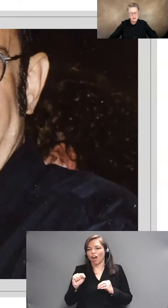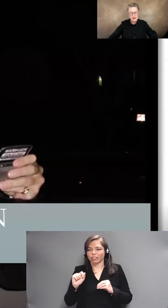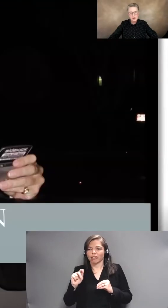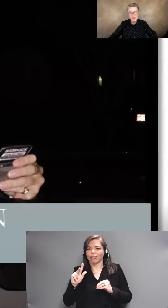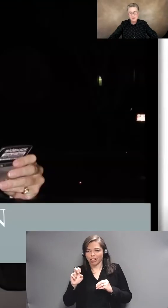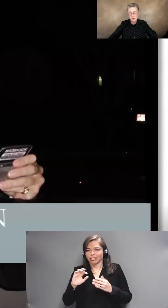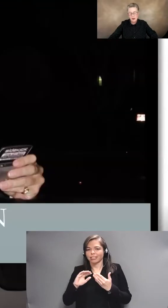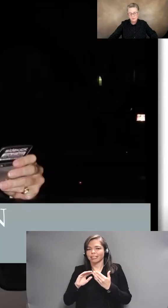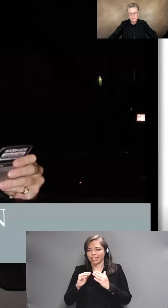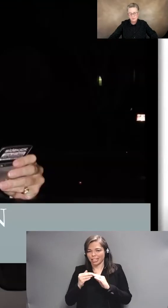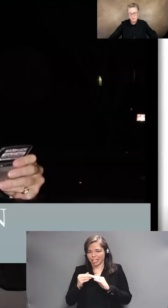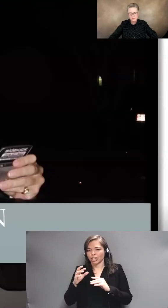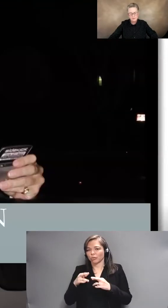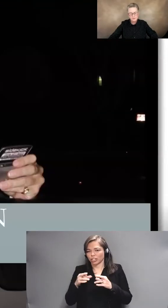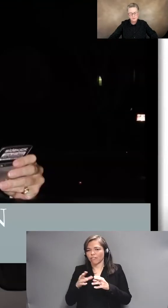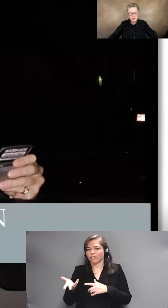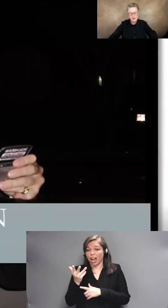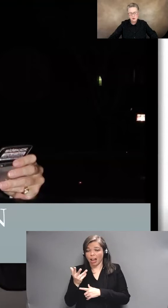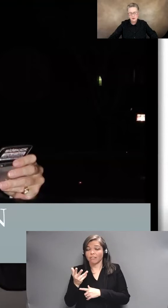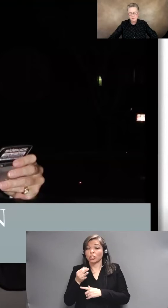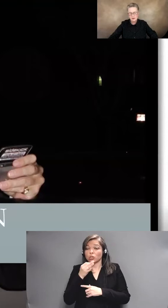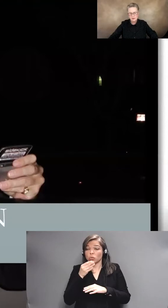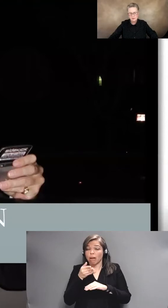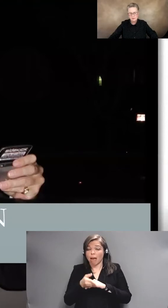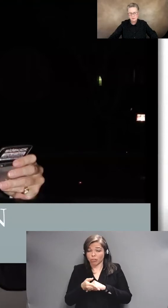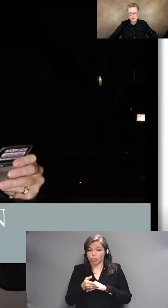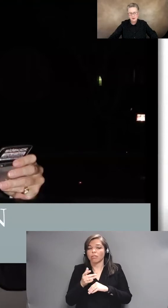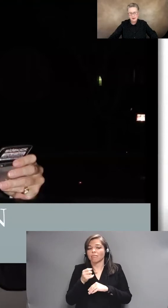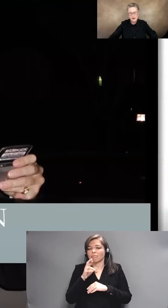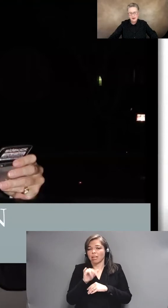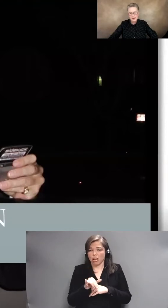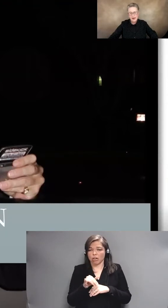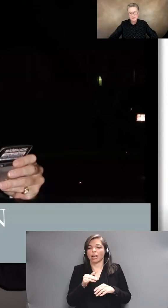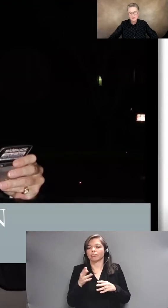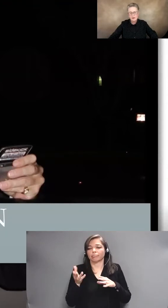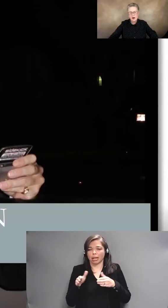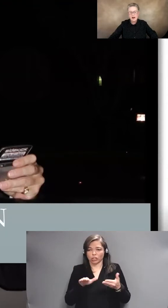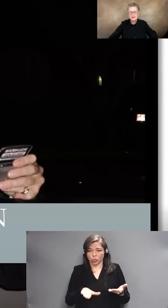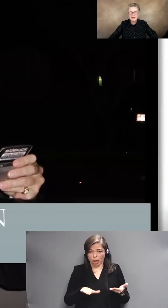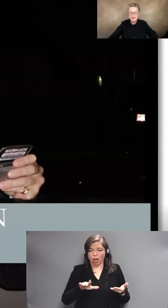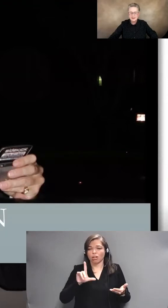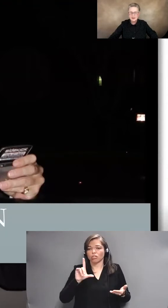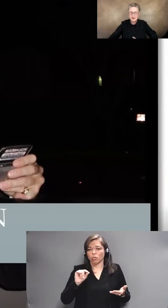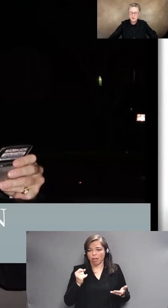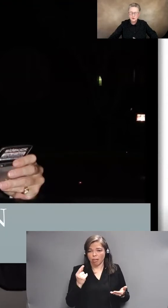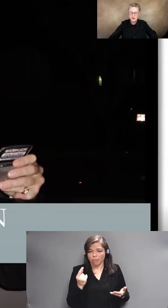Gary passed away in 2011, and I didn't get to interview him,